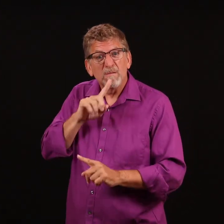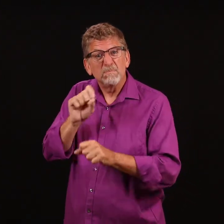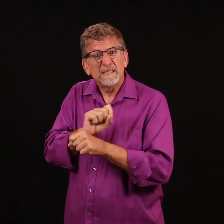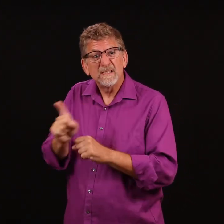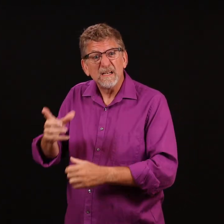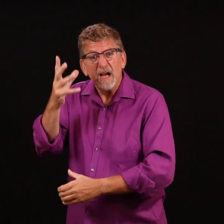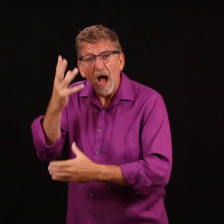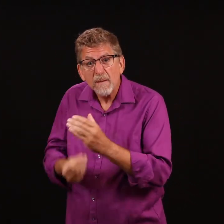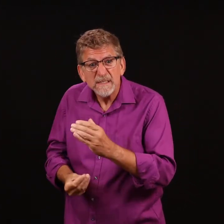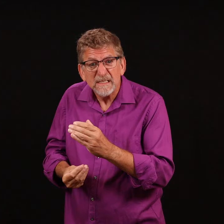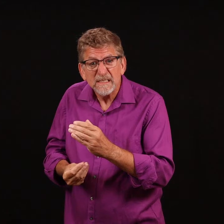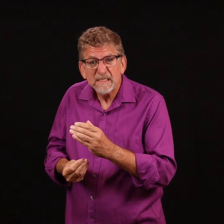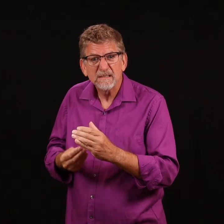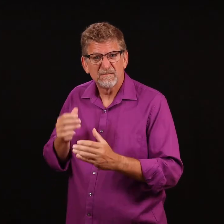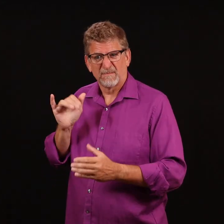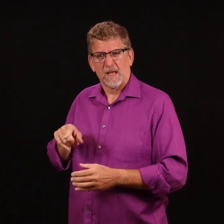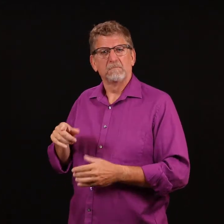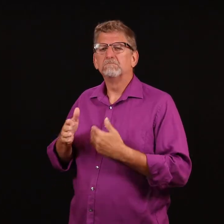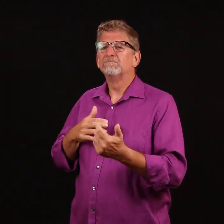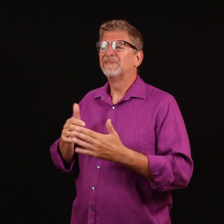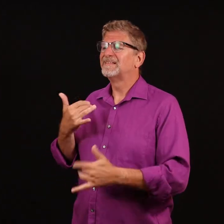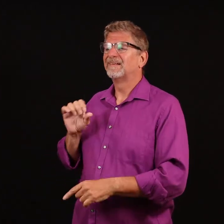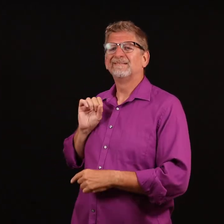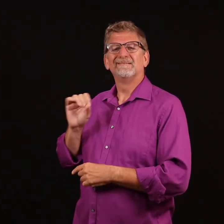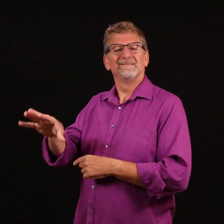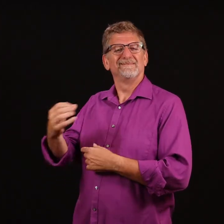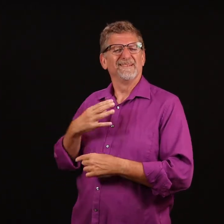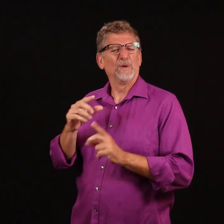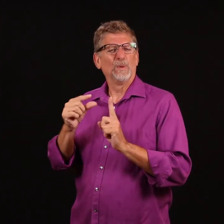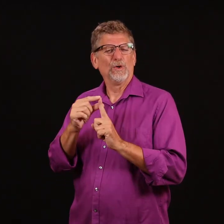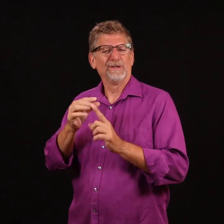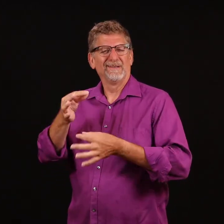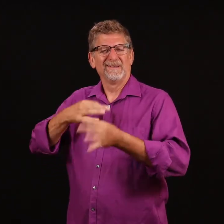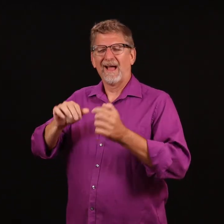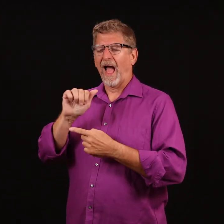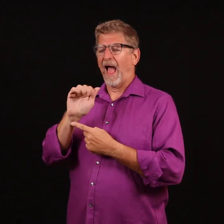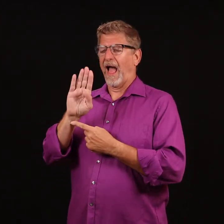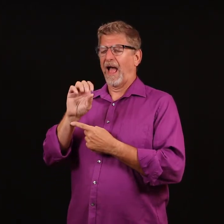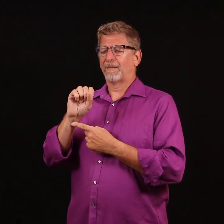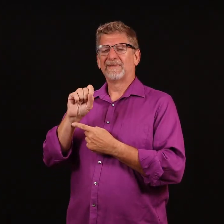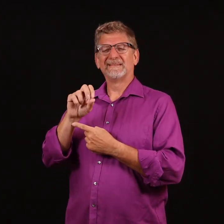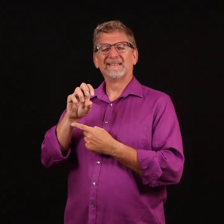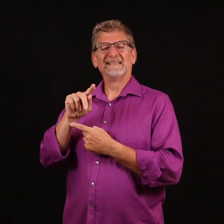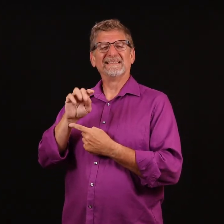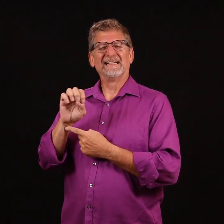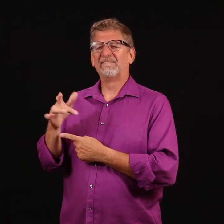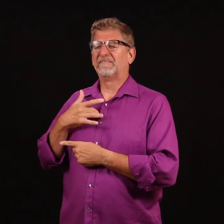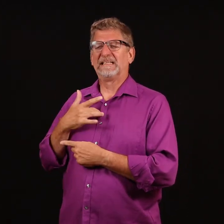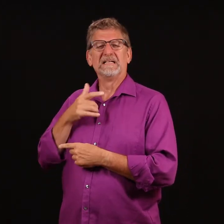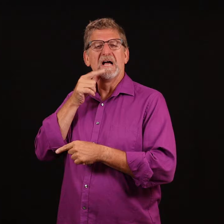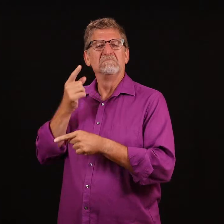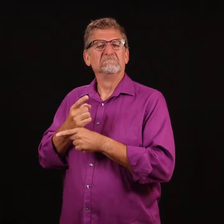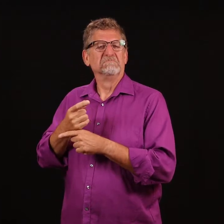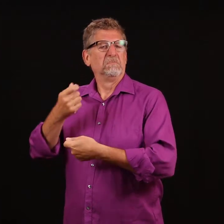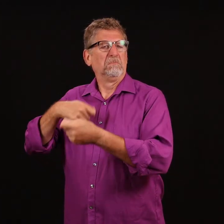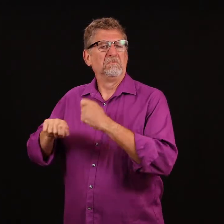or actually absent. It is still mailed, so instead of 'absentee',